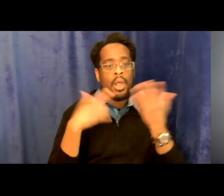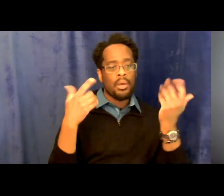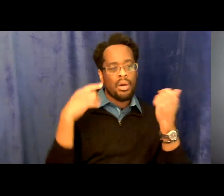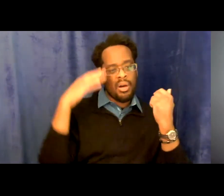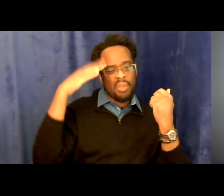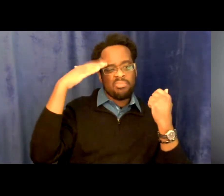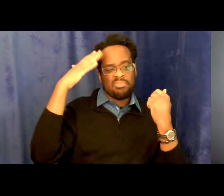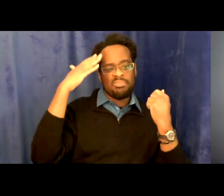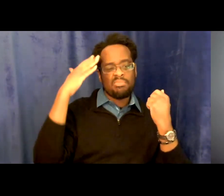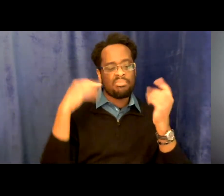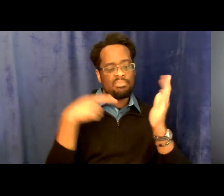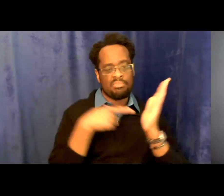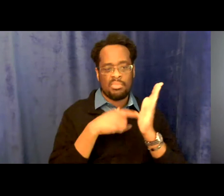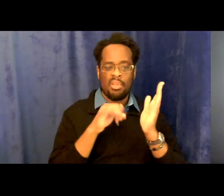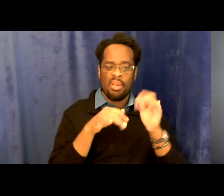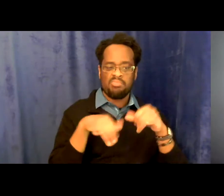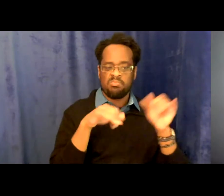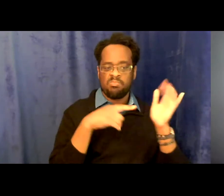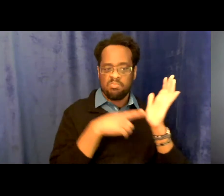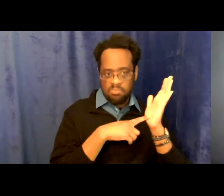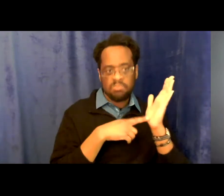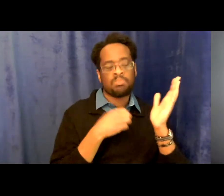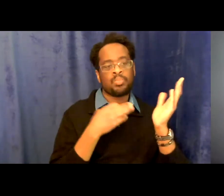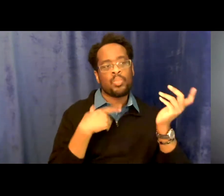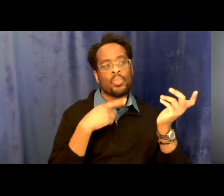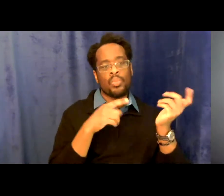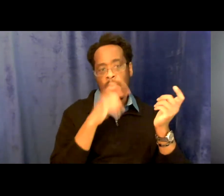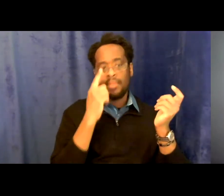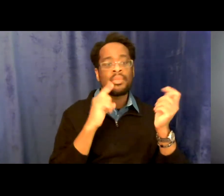or y they're all typically based around the forehead that is common